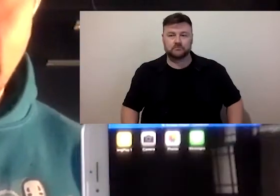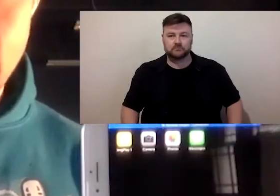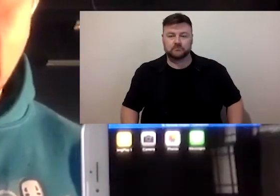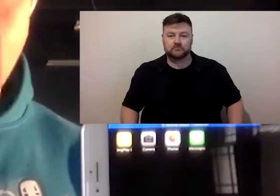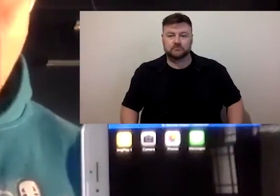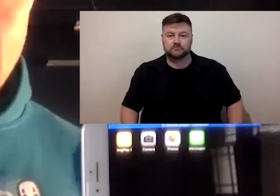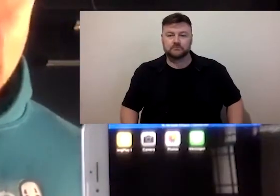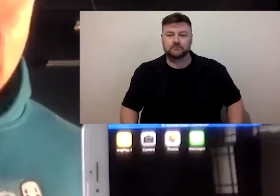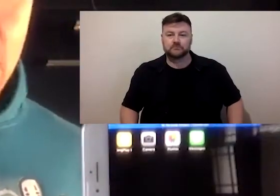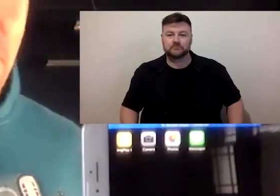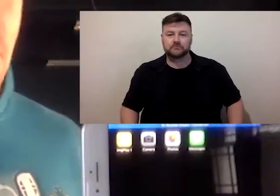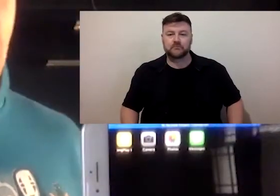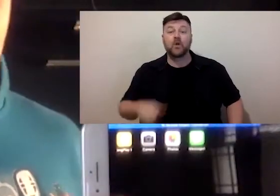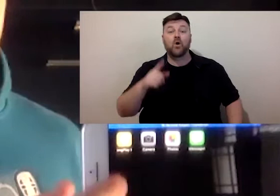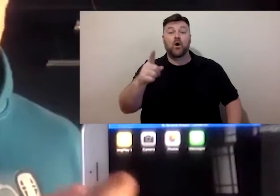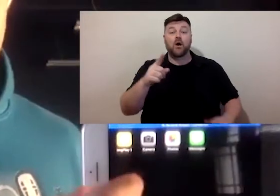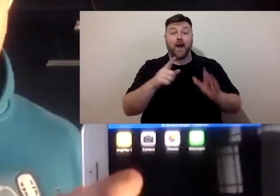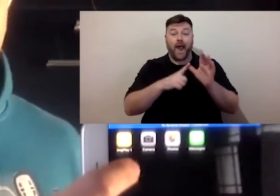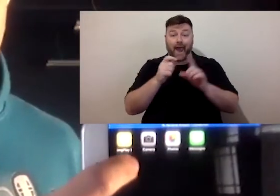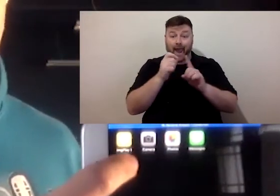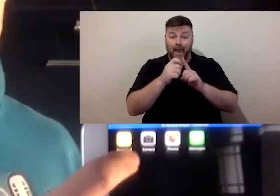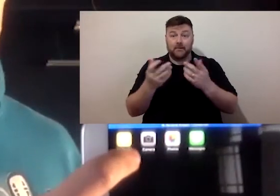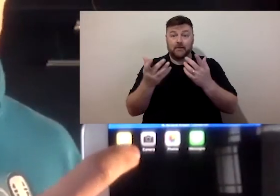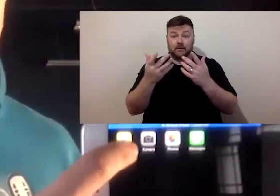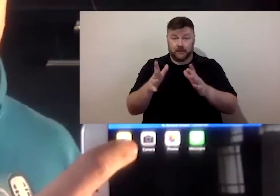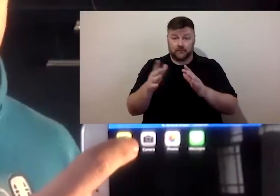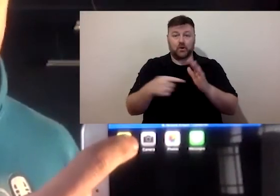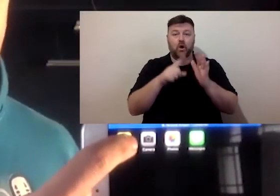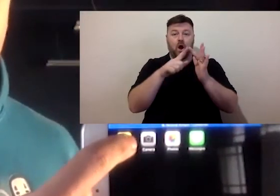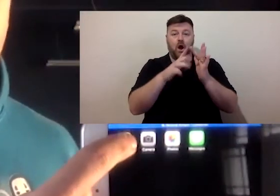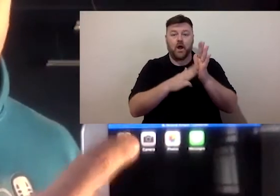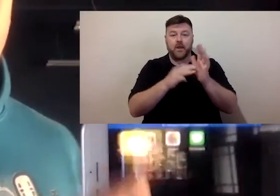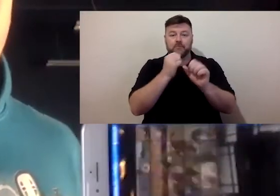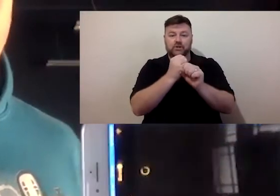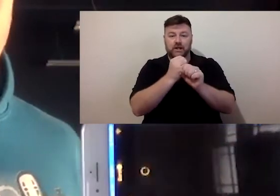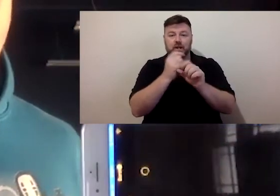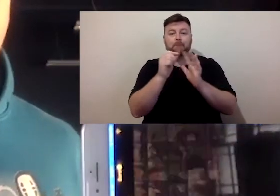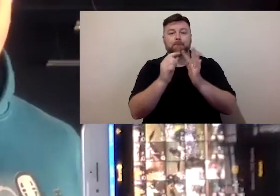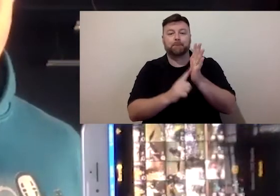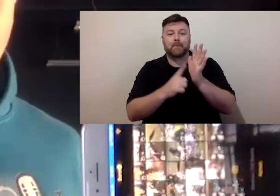photo-taking app, and go into the ImgPlay app that you downloaded.